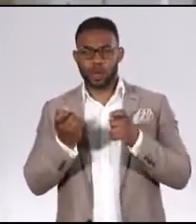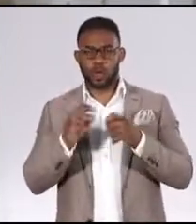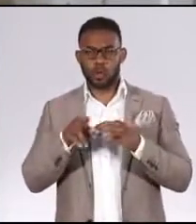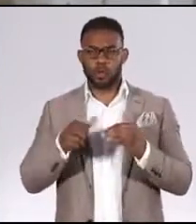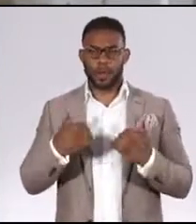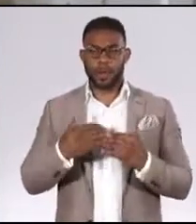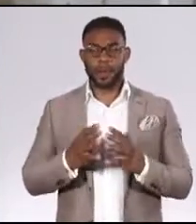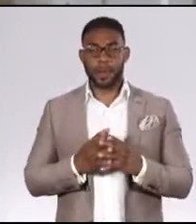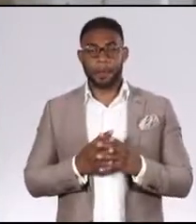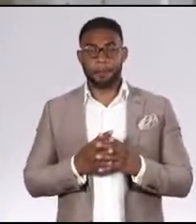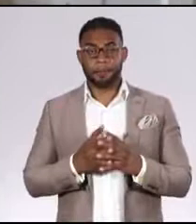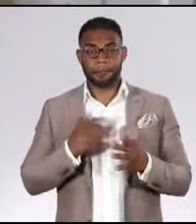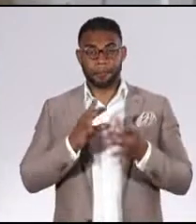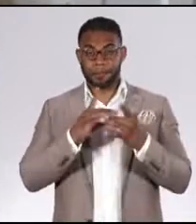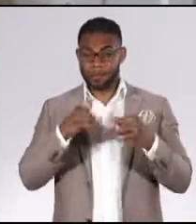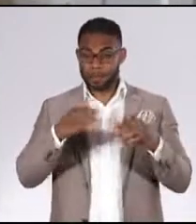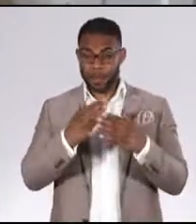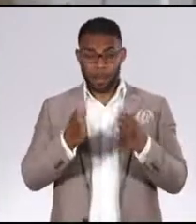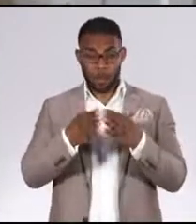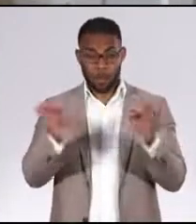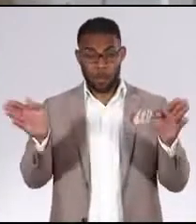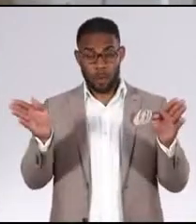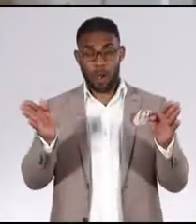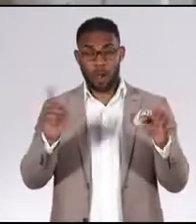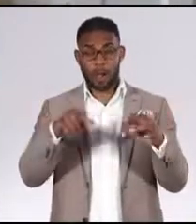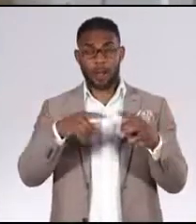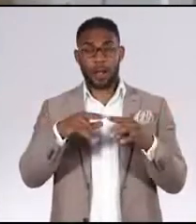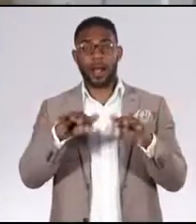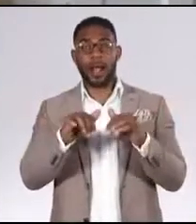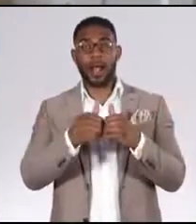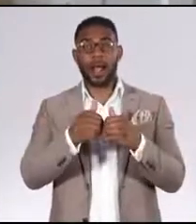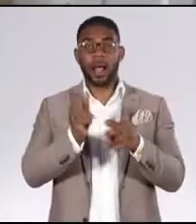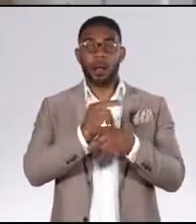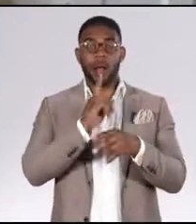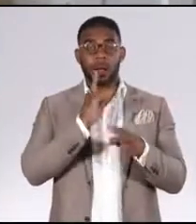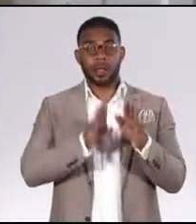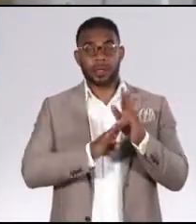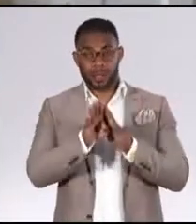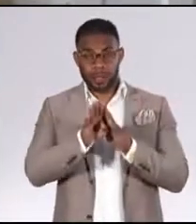uh I mentioned you some broad strokes about how uh products are developed uh at fda